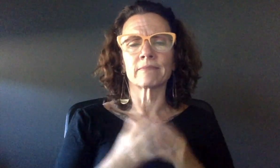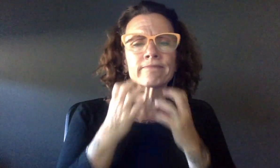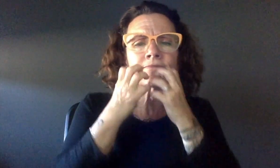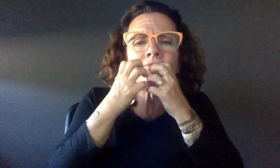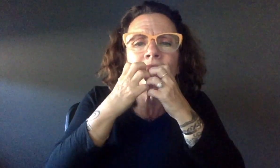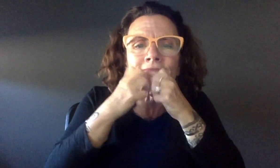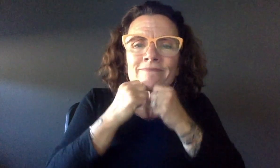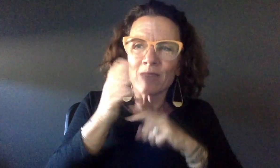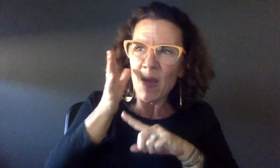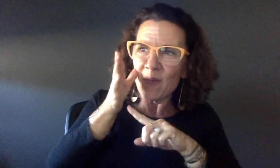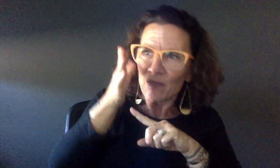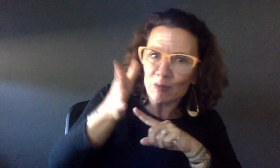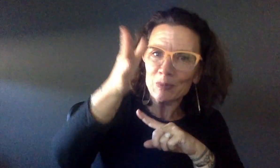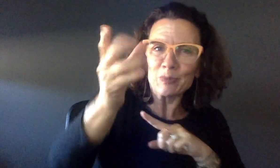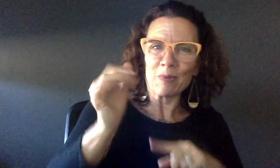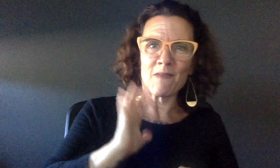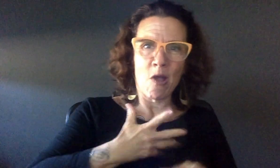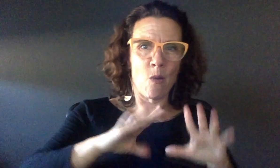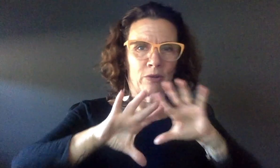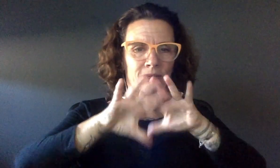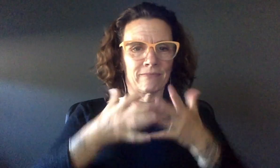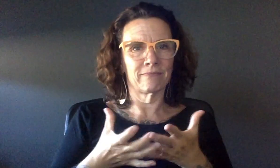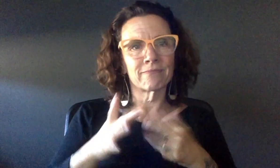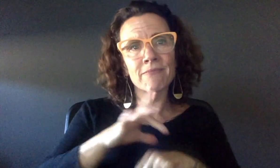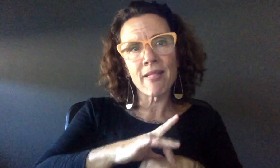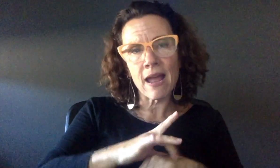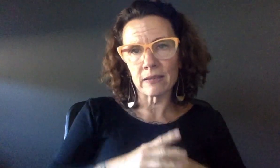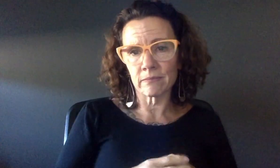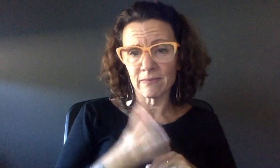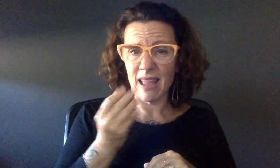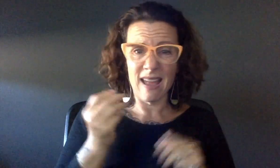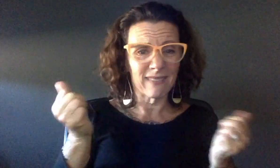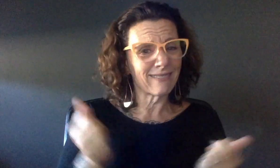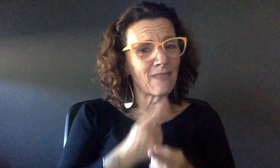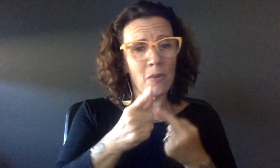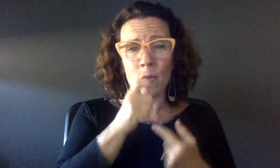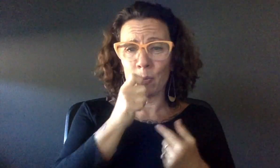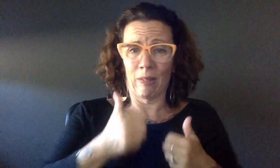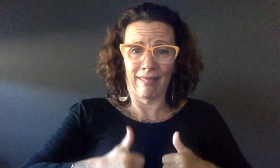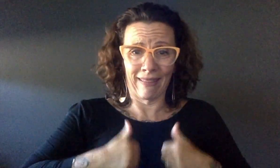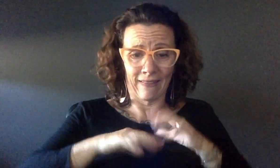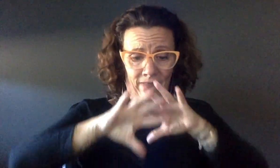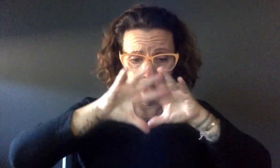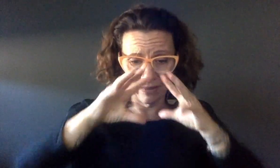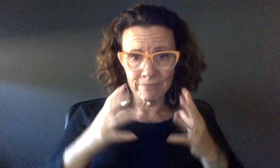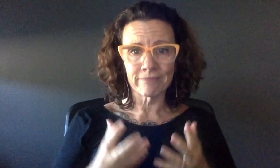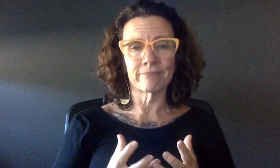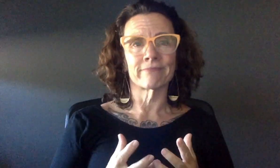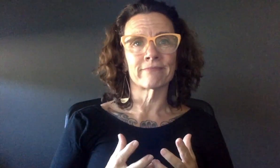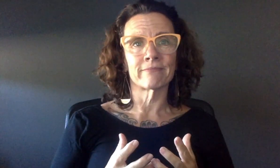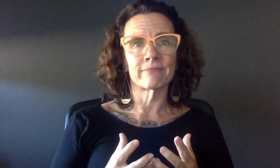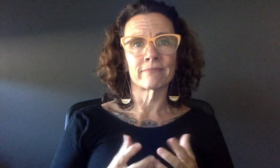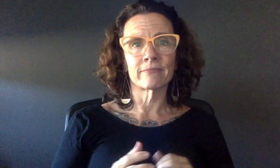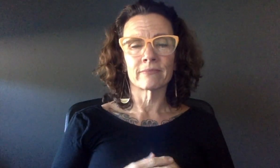and safeguarding the future of the planet and all its inhabitants.